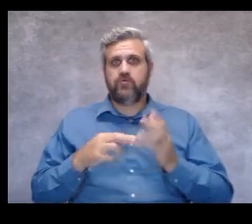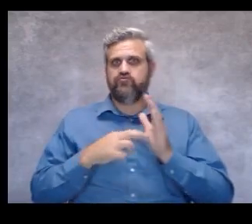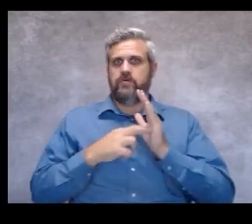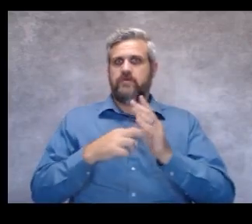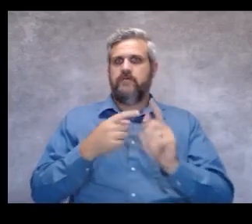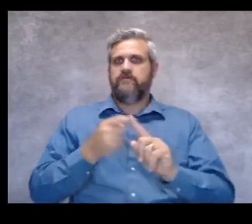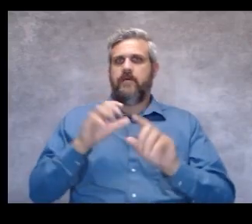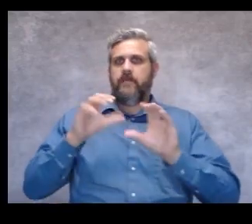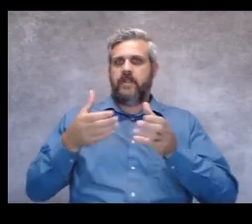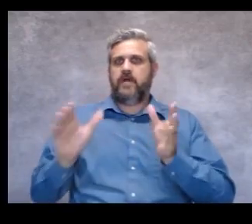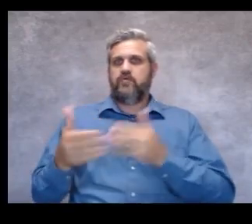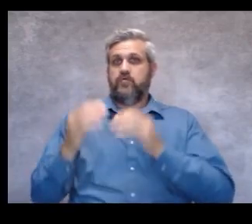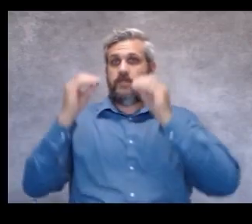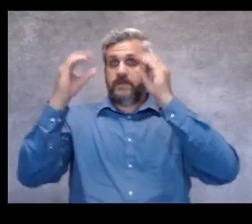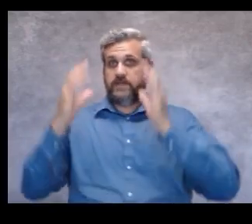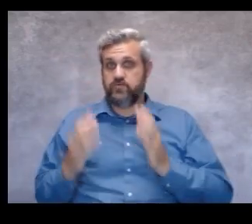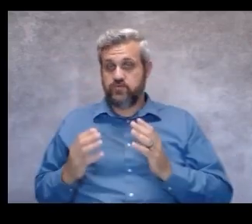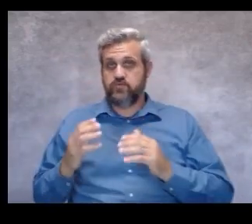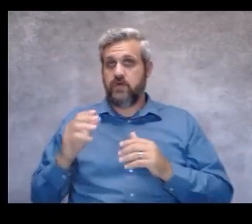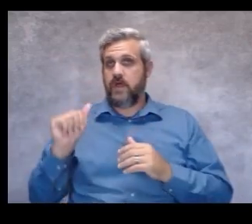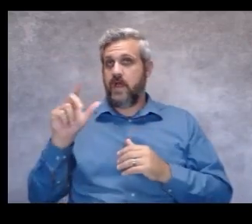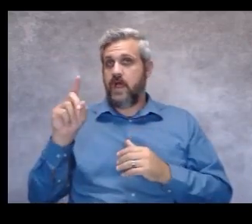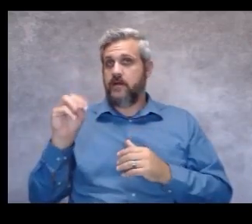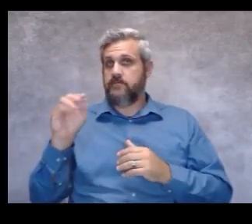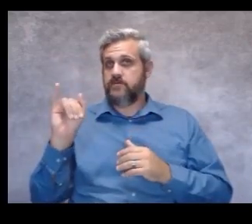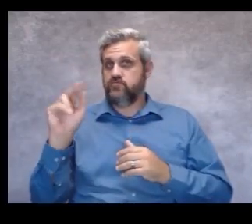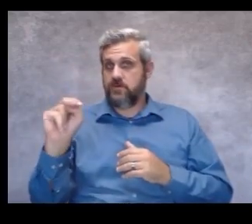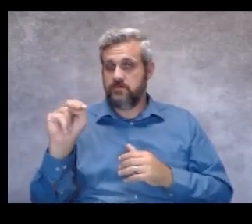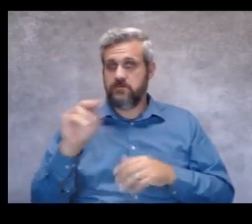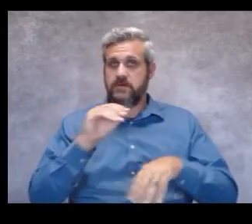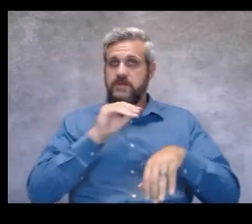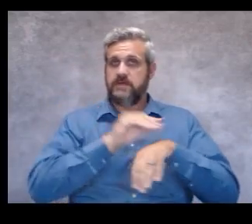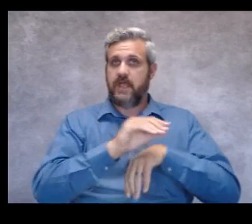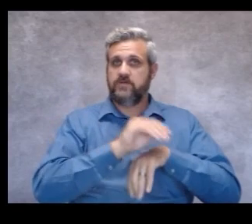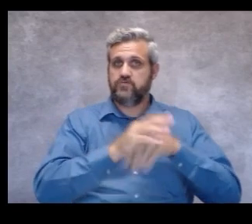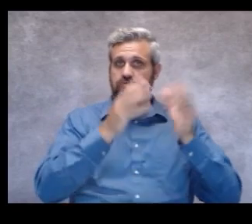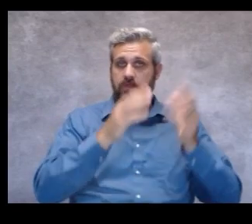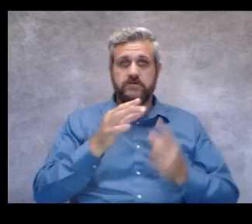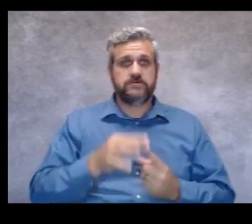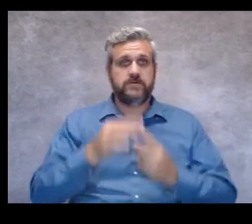representatives from classroom teachers, administrators, counselors, special